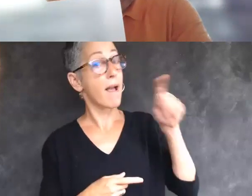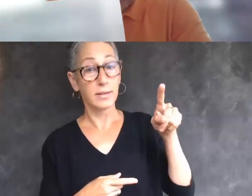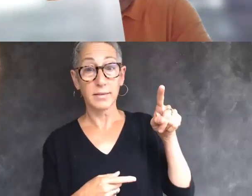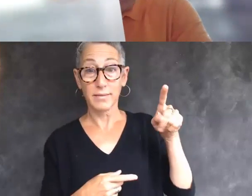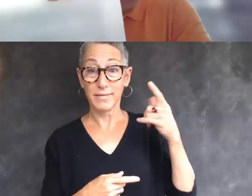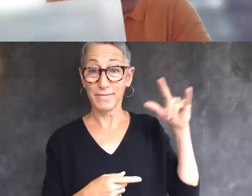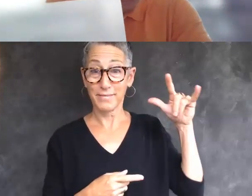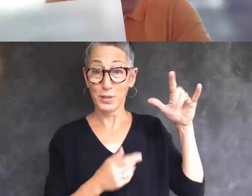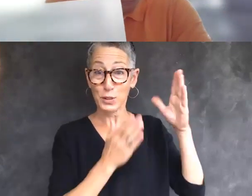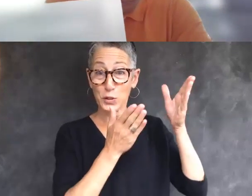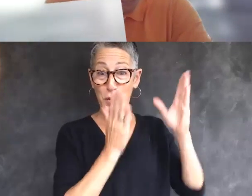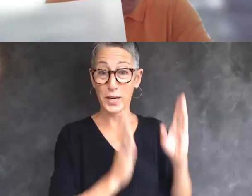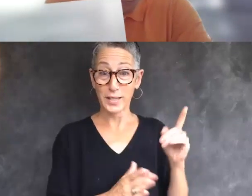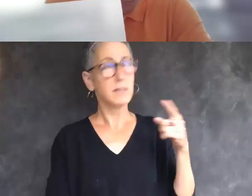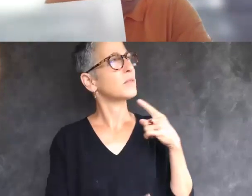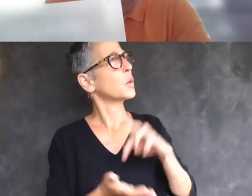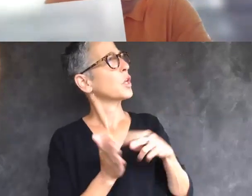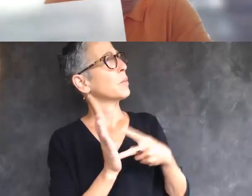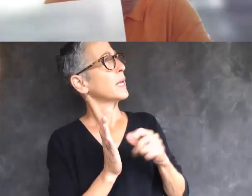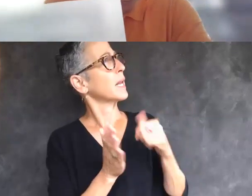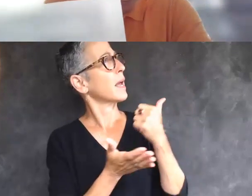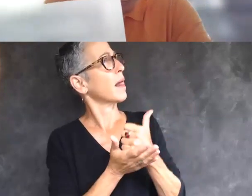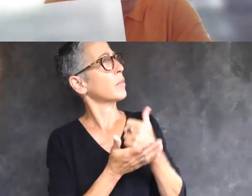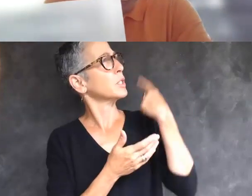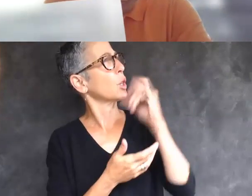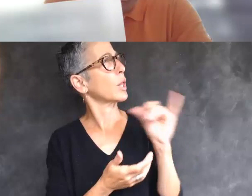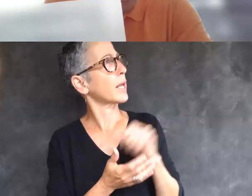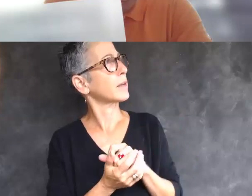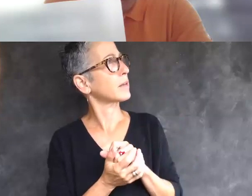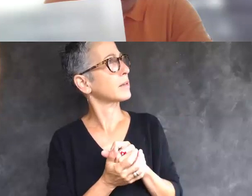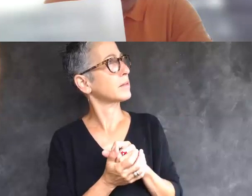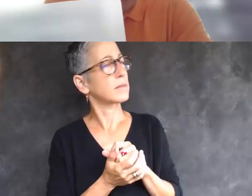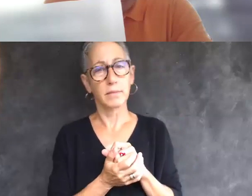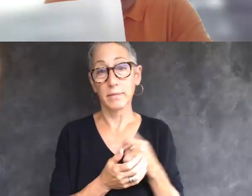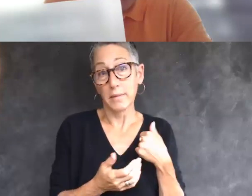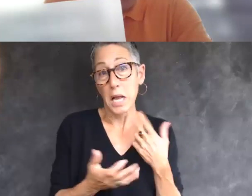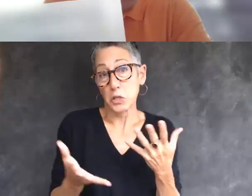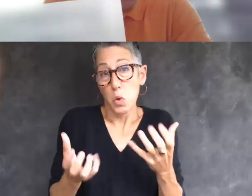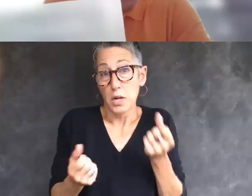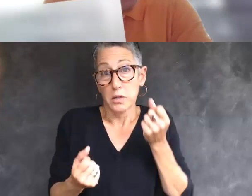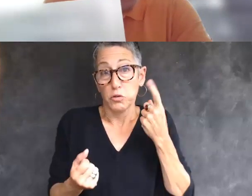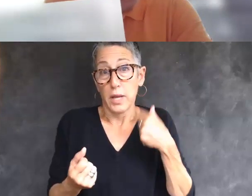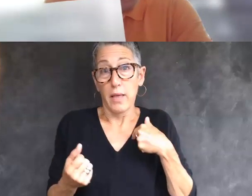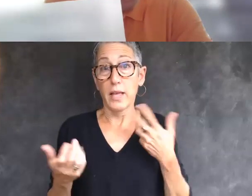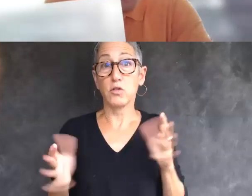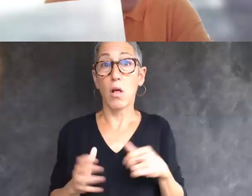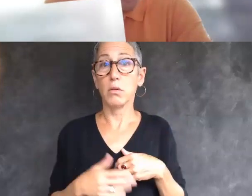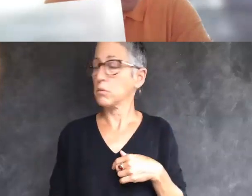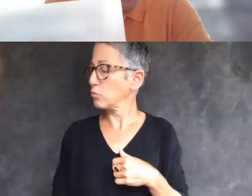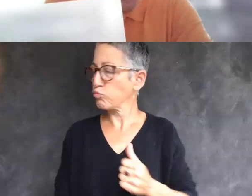What did you mean? Can I help in an emergency? Like, what does that look like? And all I was doing was seeking understanding. But she refused to answer my question.